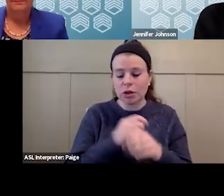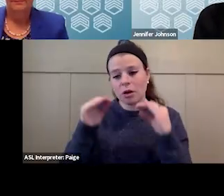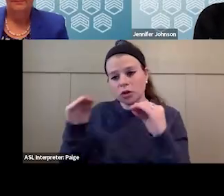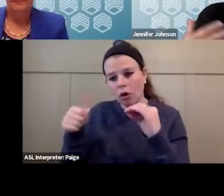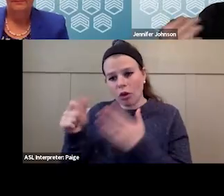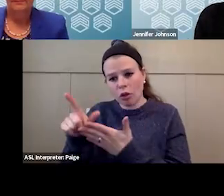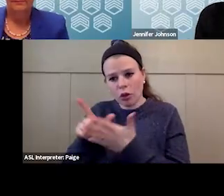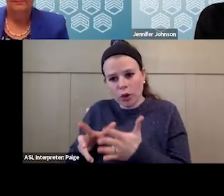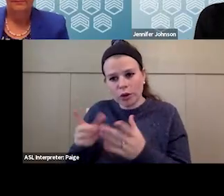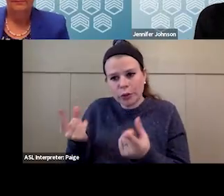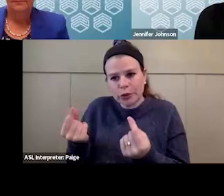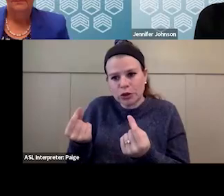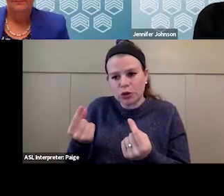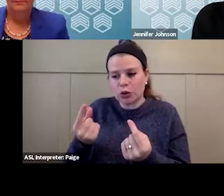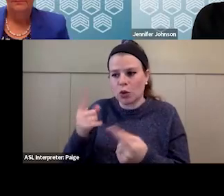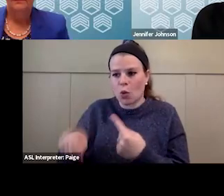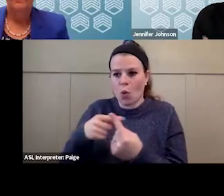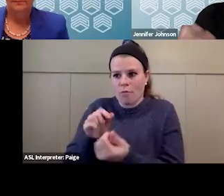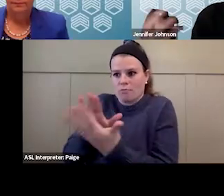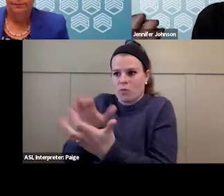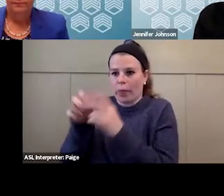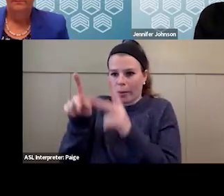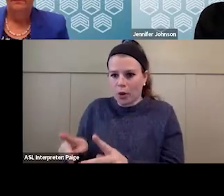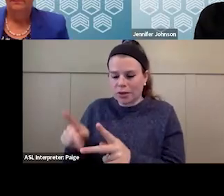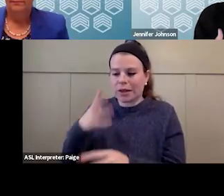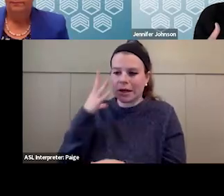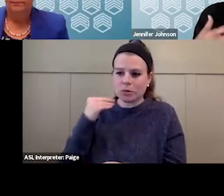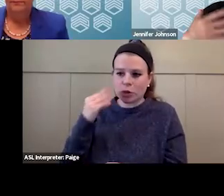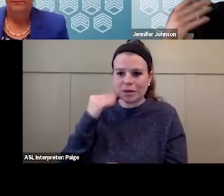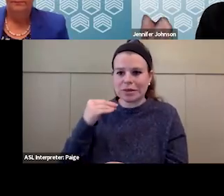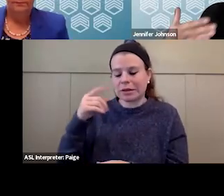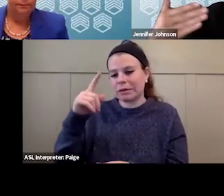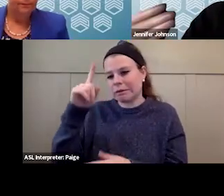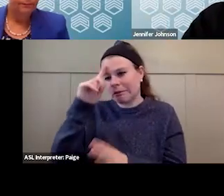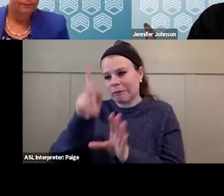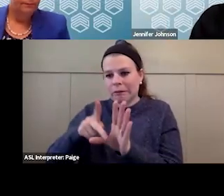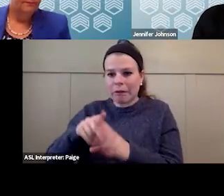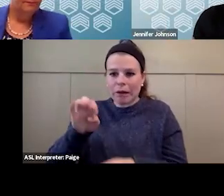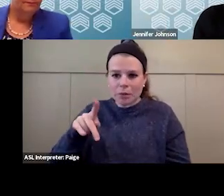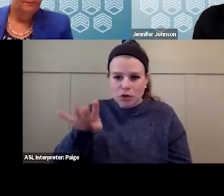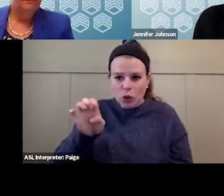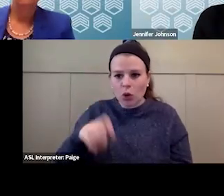somebody who is experiencing a psychotic episode, or trauma, or something that we don't understand.